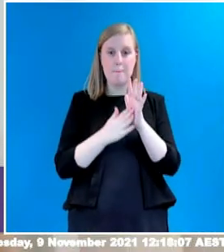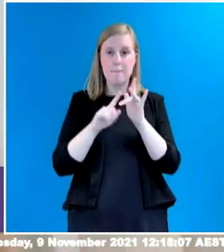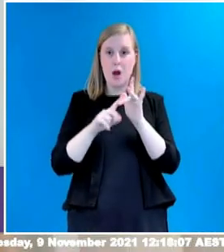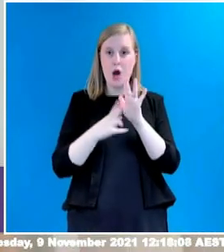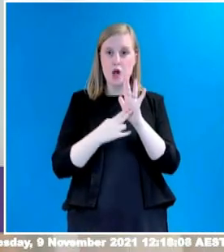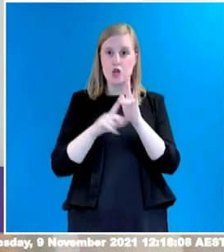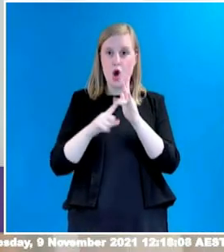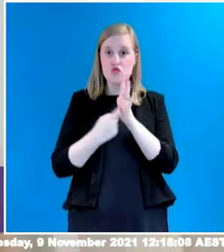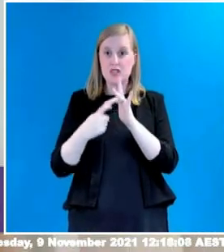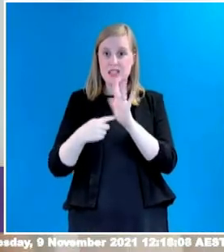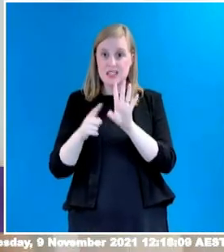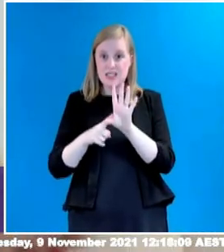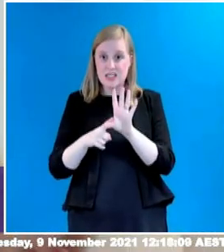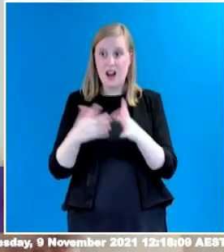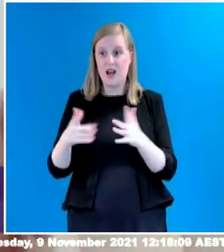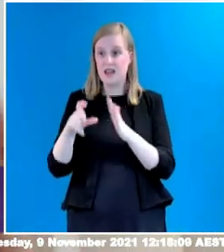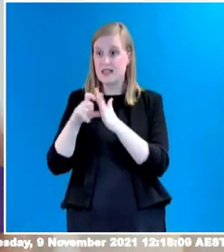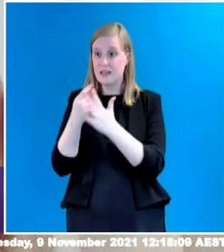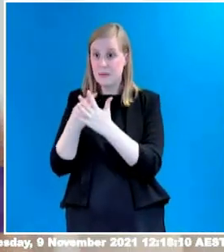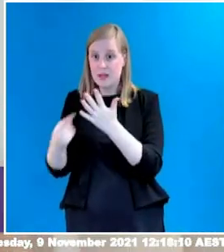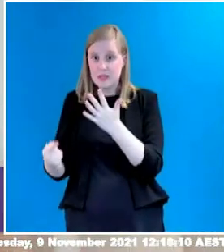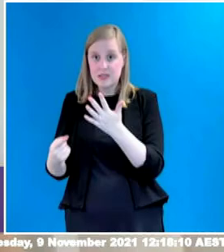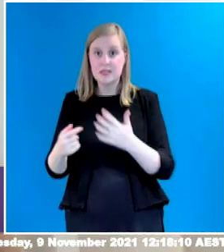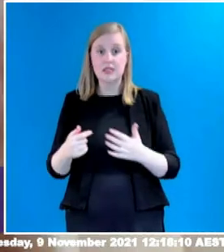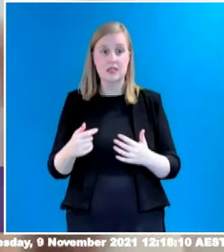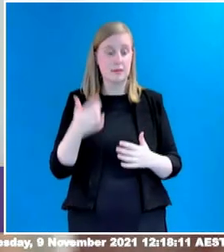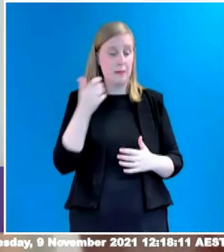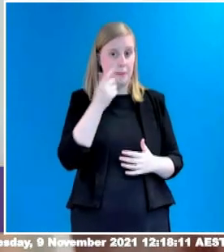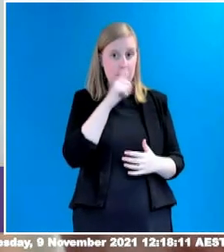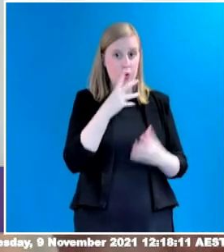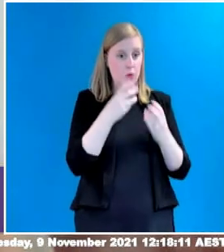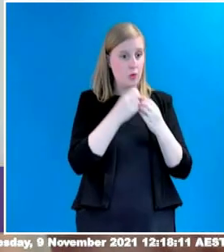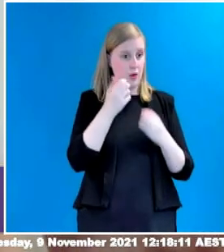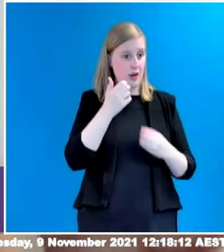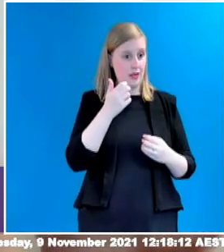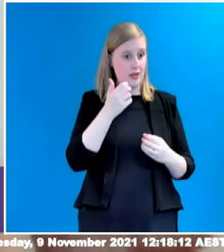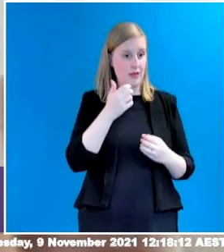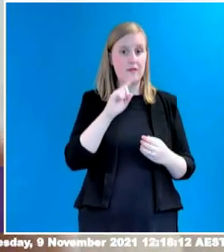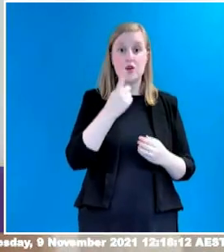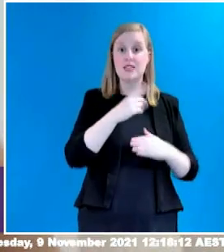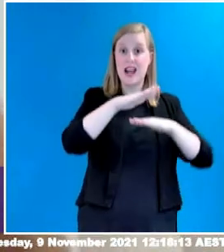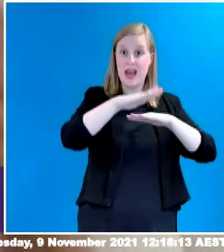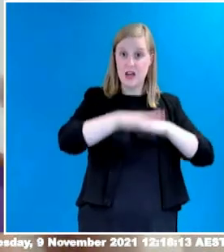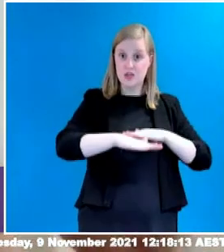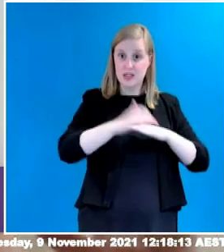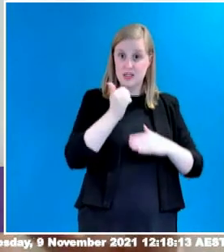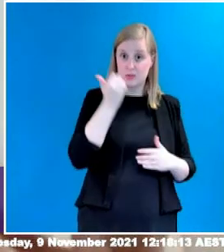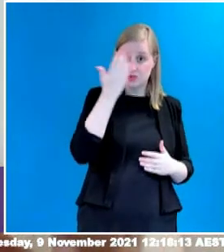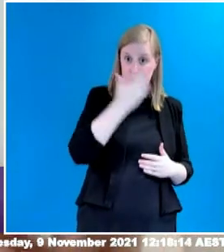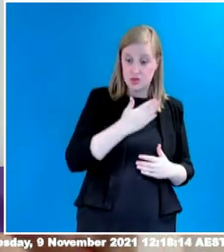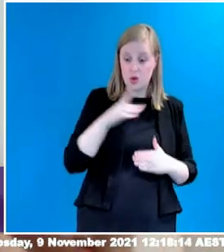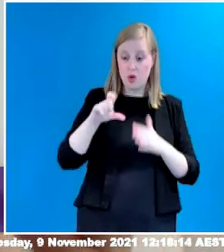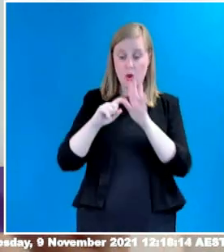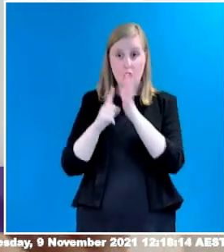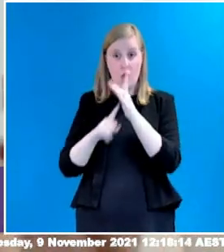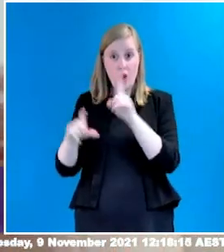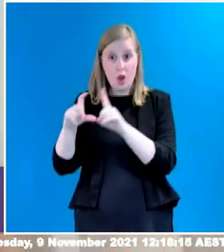disabled folk, so our Indigenous folk, our people from culturally diverse backgrounds, our people from the LGBTIQ space.